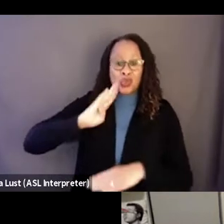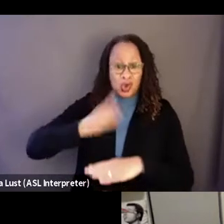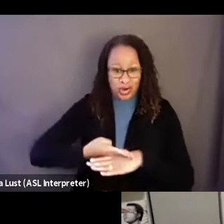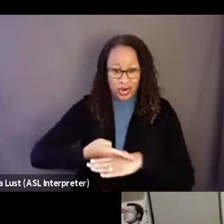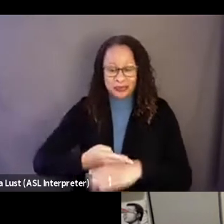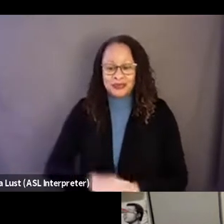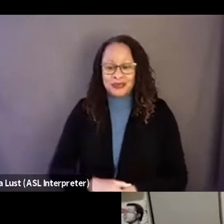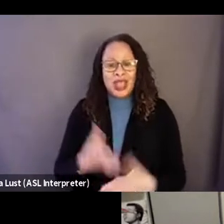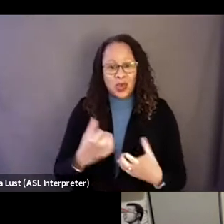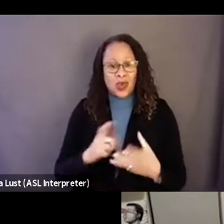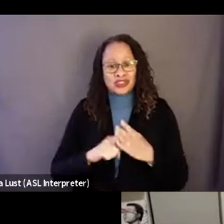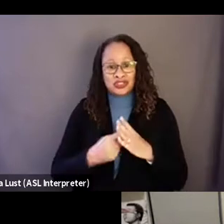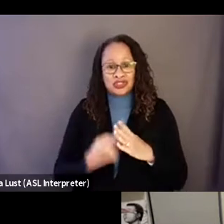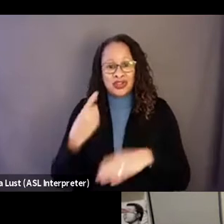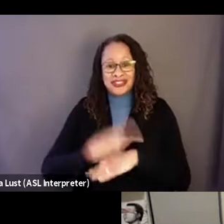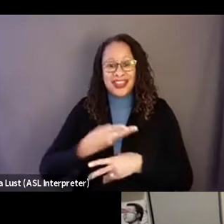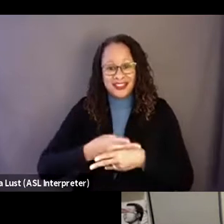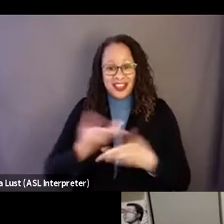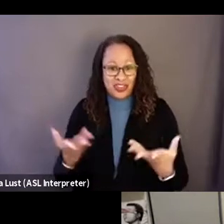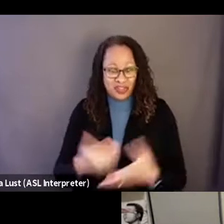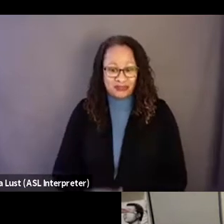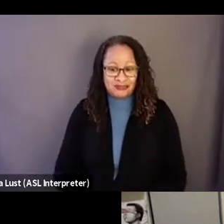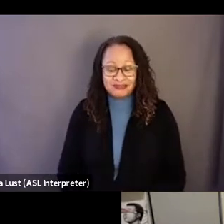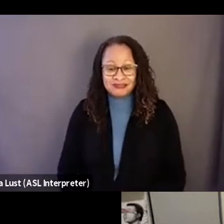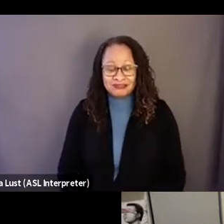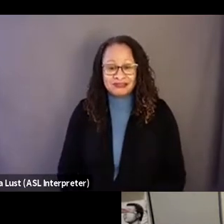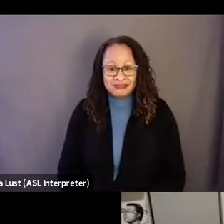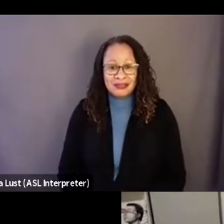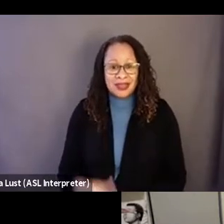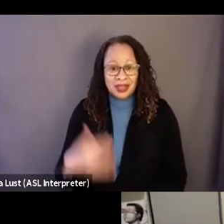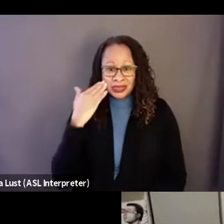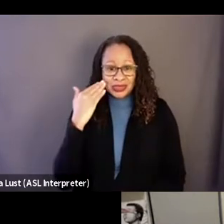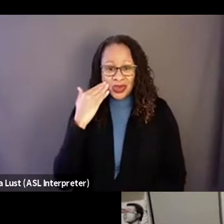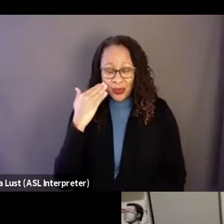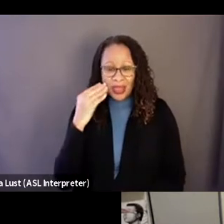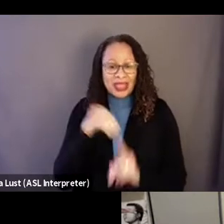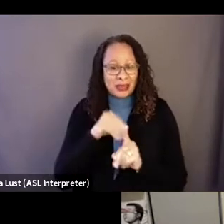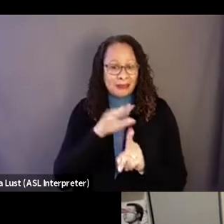and wants to start in daycare here. Just knowing the impact that we had